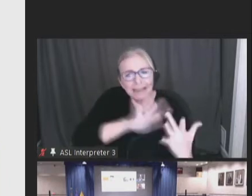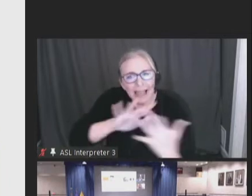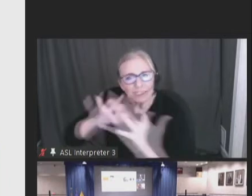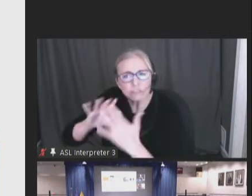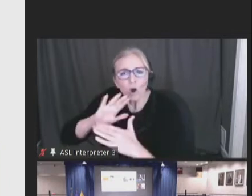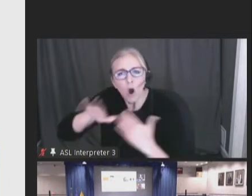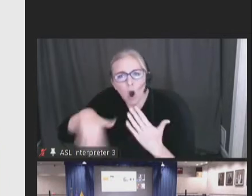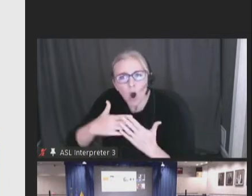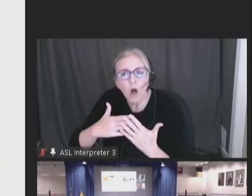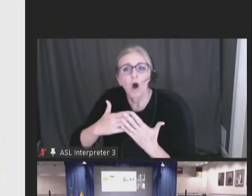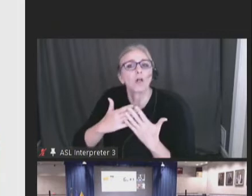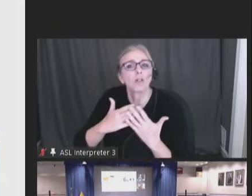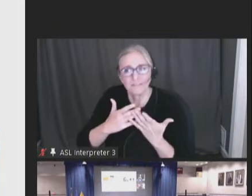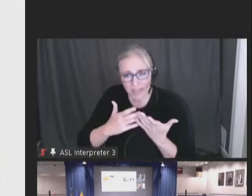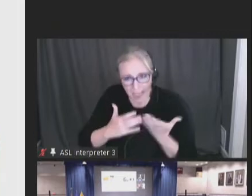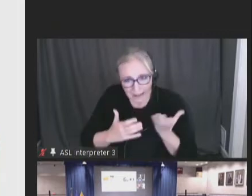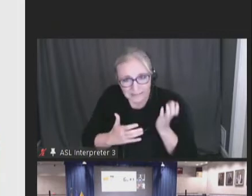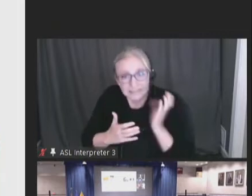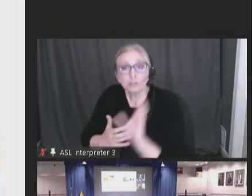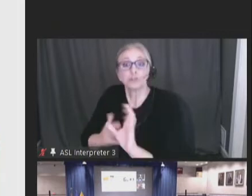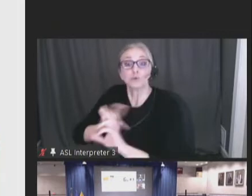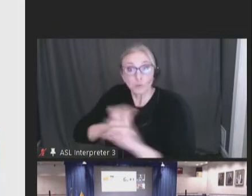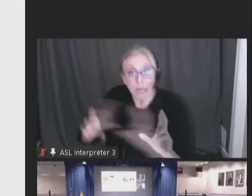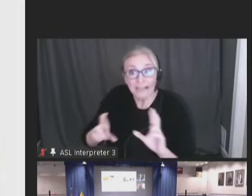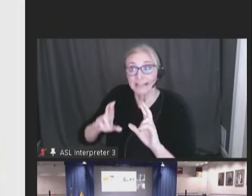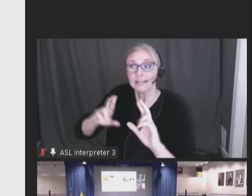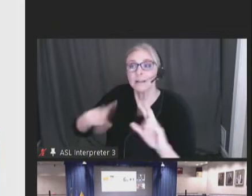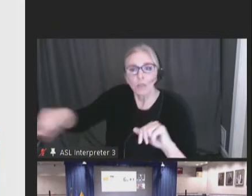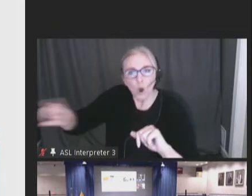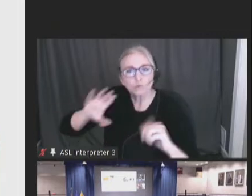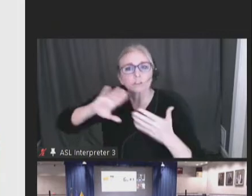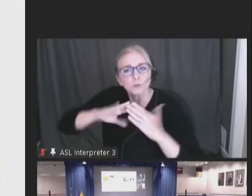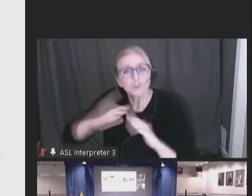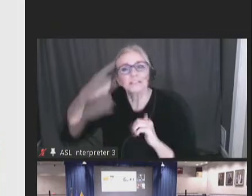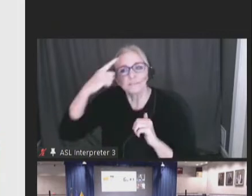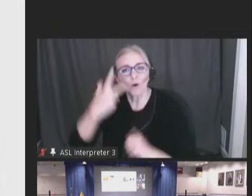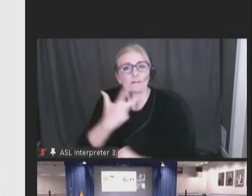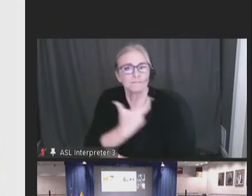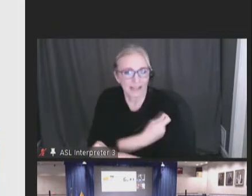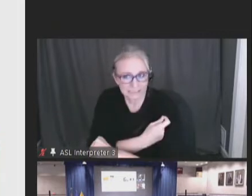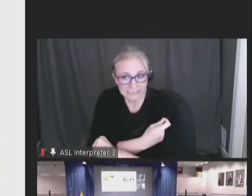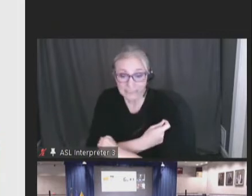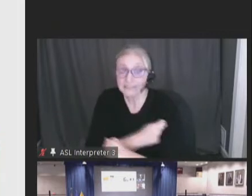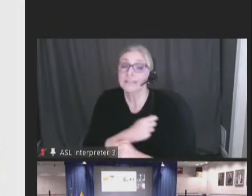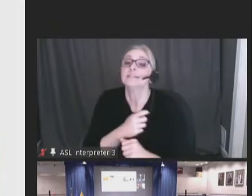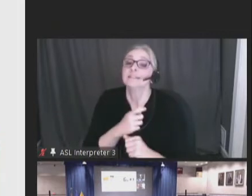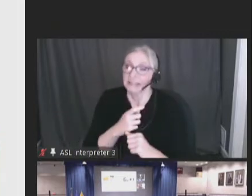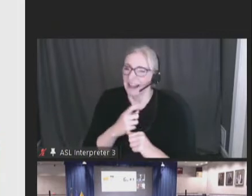to ready communities for vaccines. And I can certainly talk more about that later.